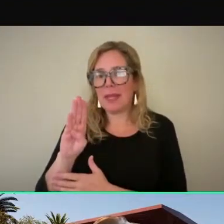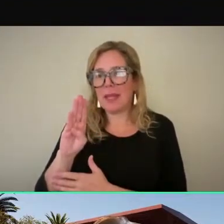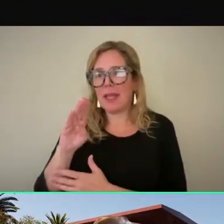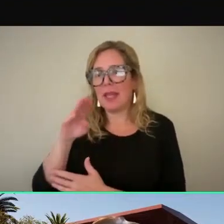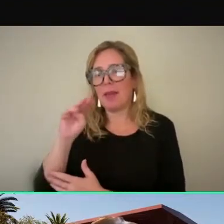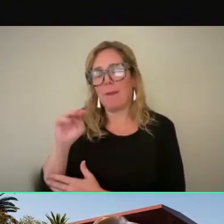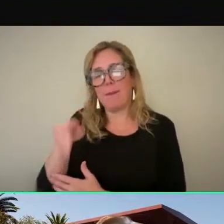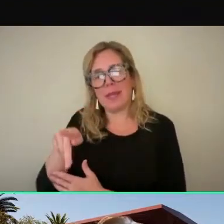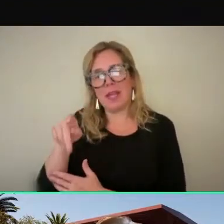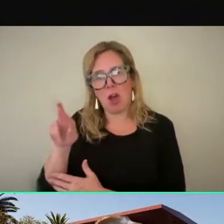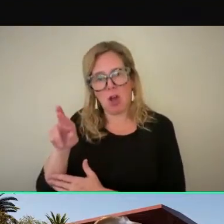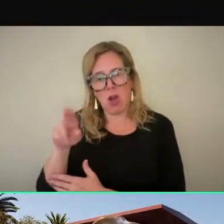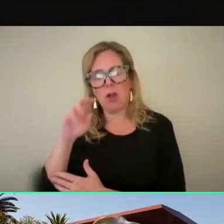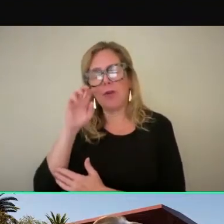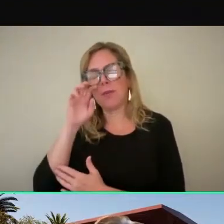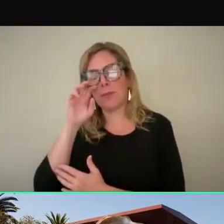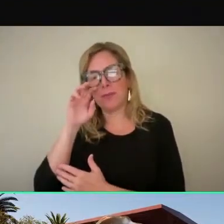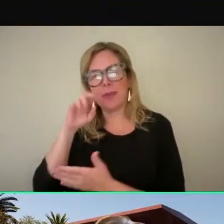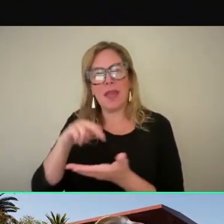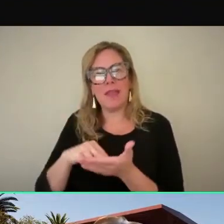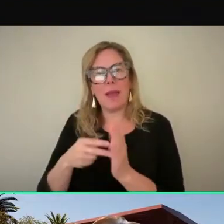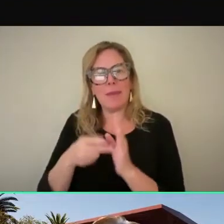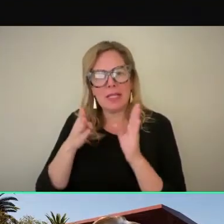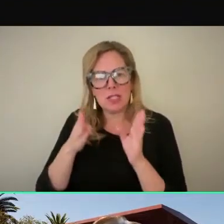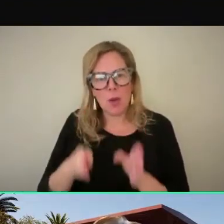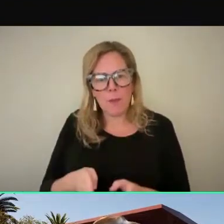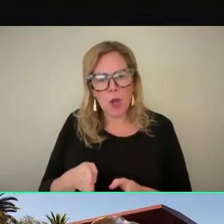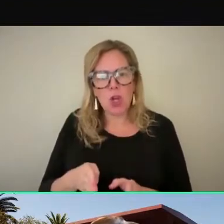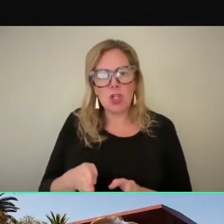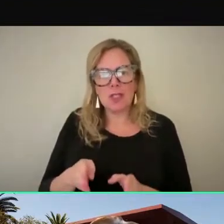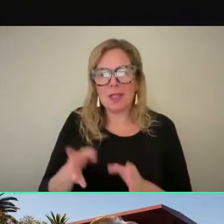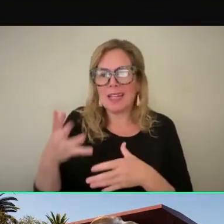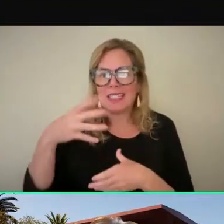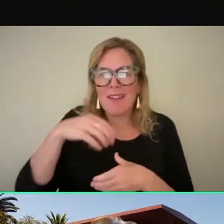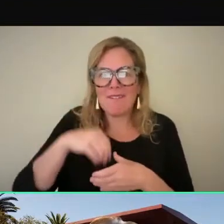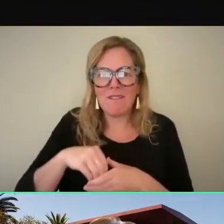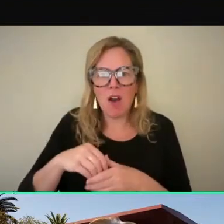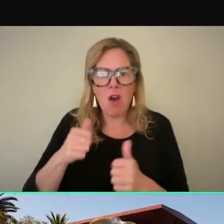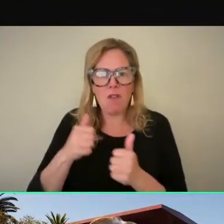condition or health risk or population in the design, conduct, analysis, and dissemination